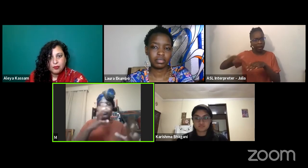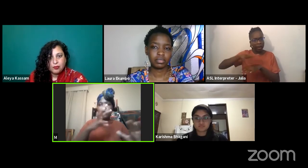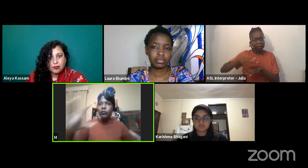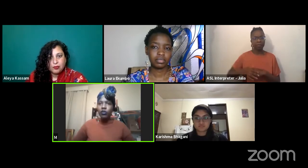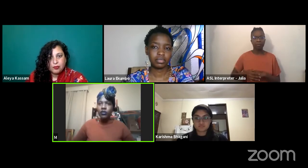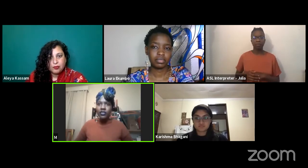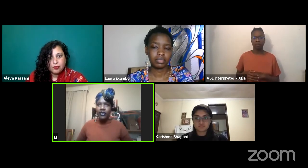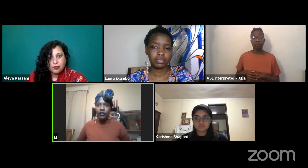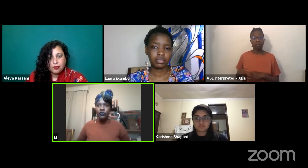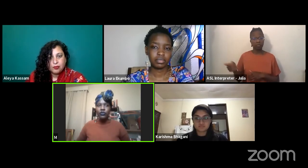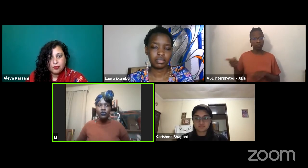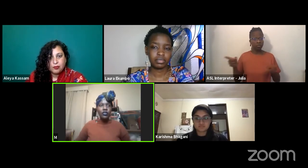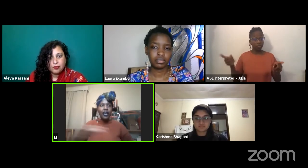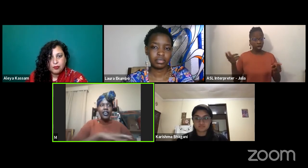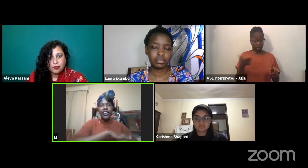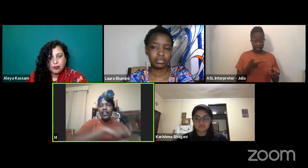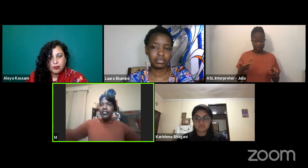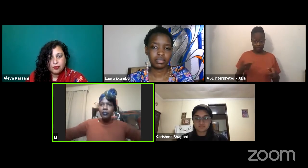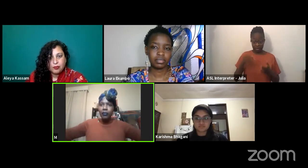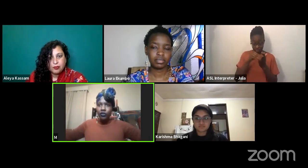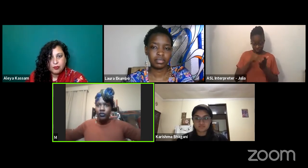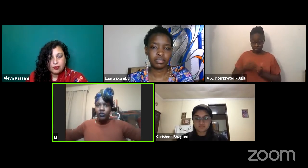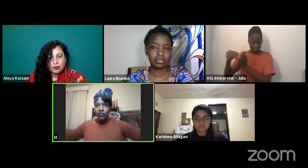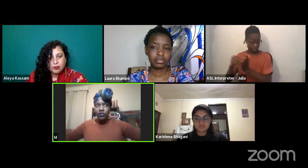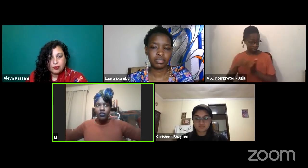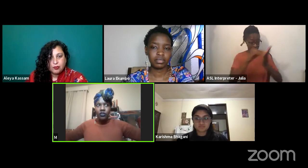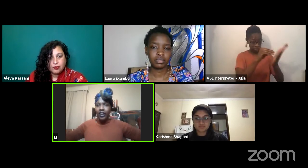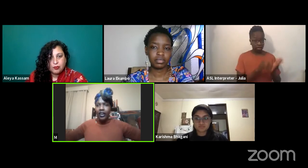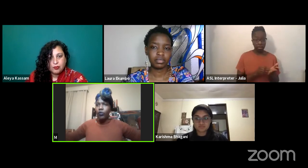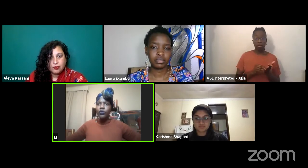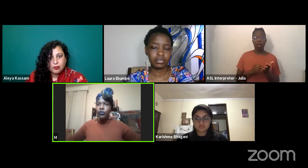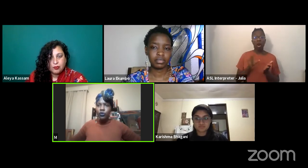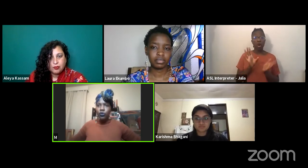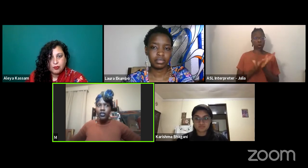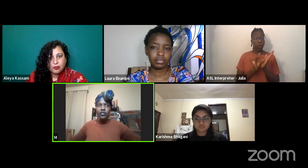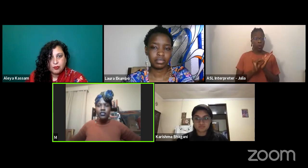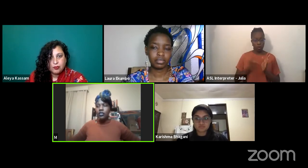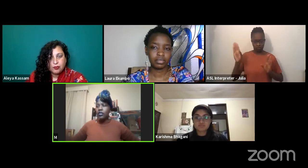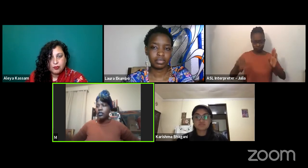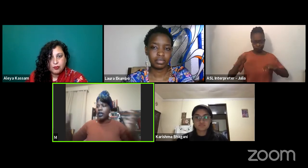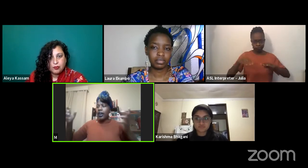put them all on sticky notes and kind of lay them out and like read through this whole list